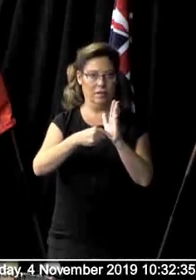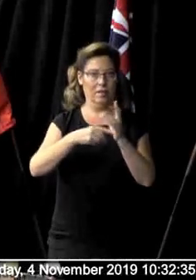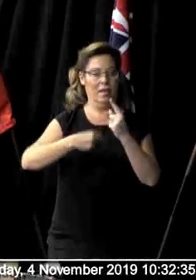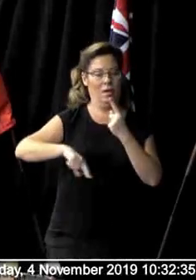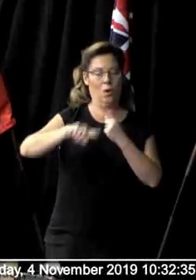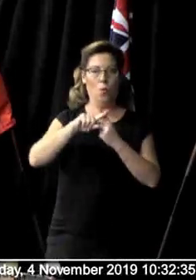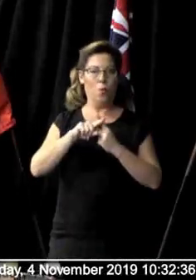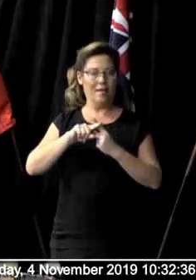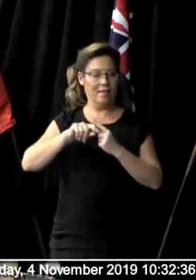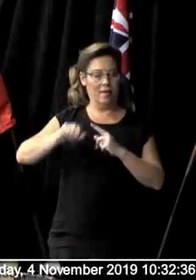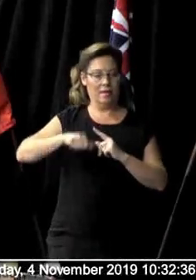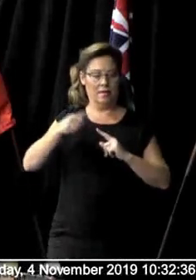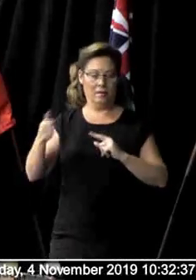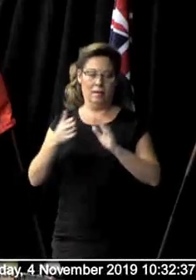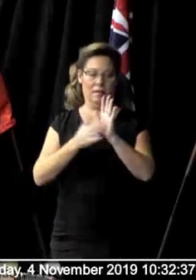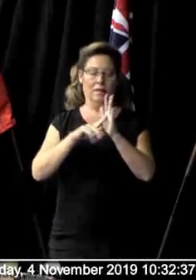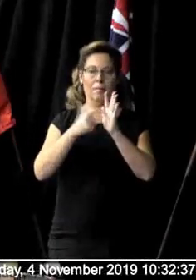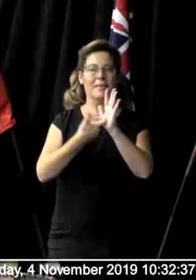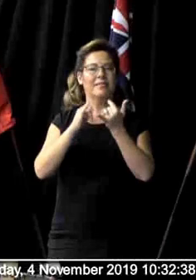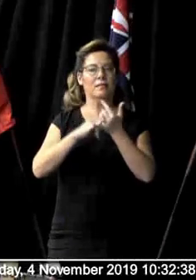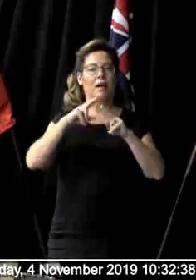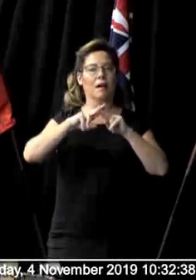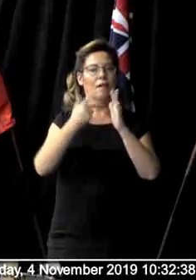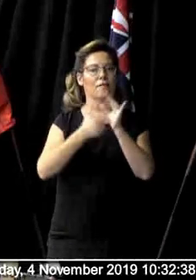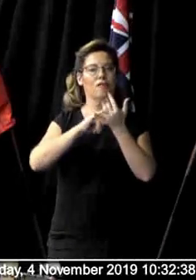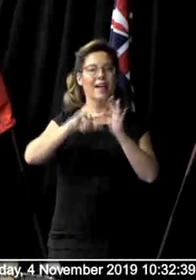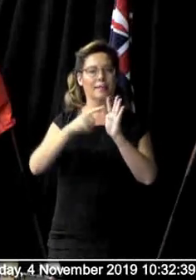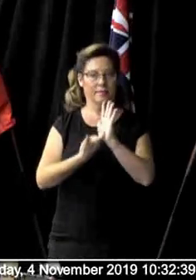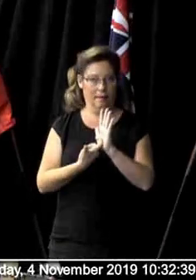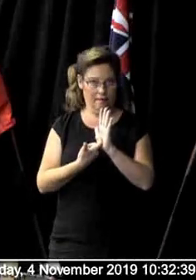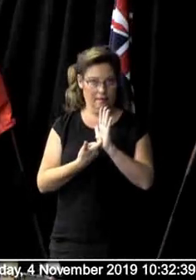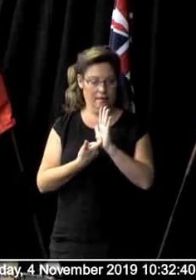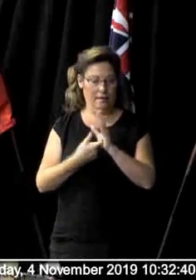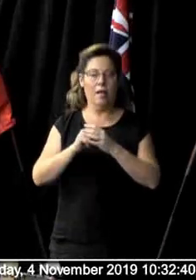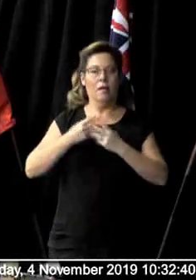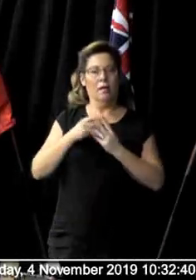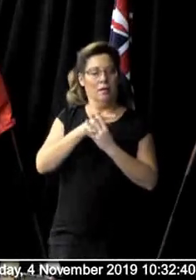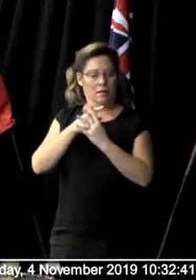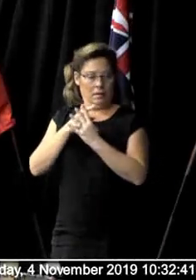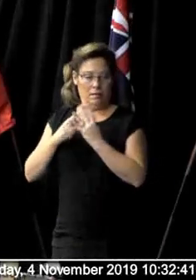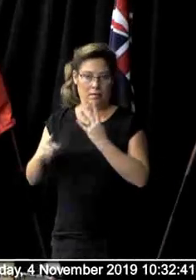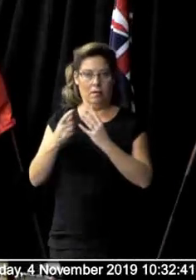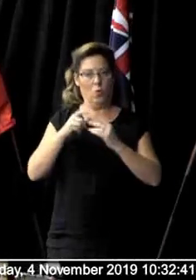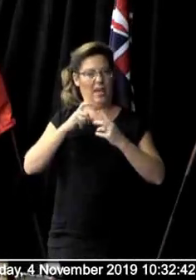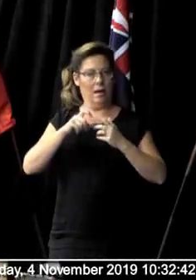We are Counsel Assisting the Commission and we are assisted by the Office of Solicitor Assisting. Thank you, Dr Mellifont.